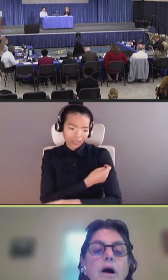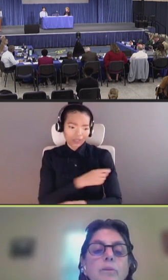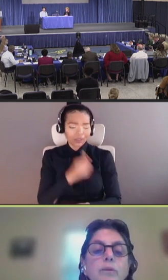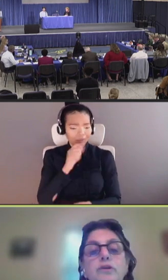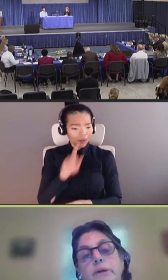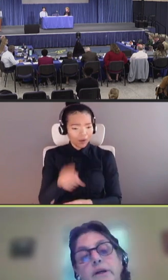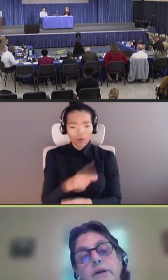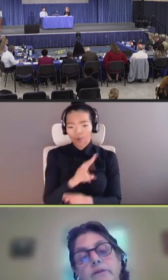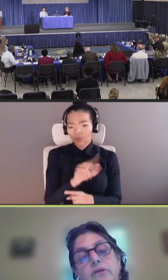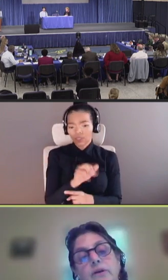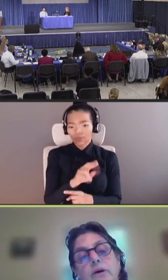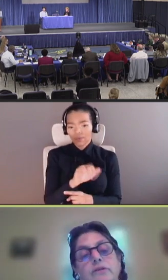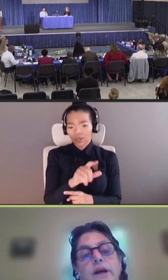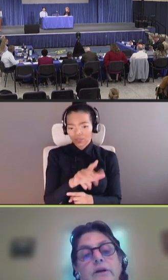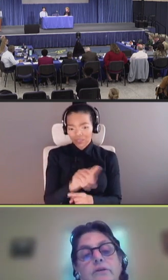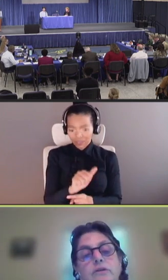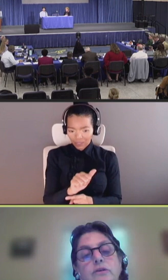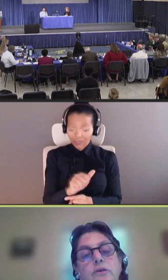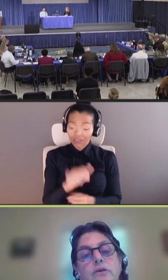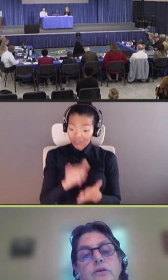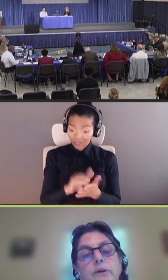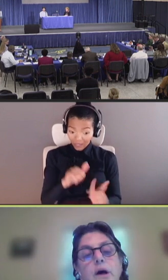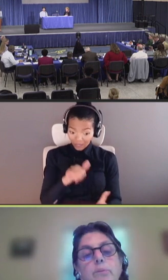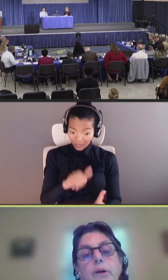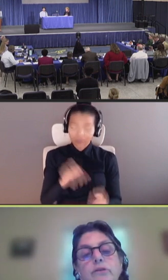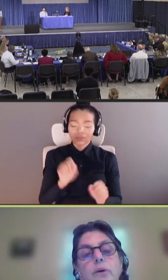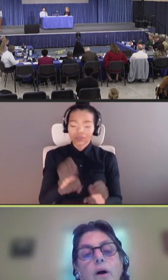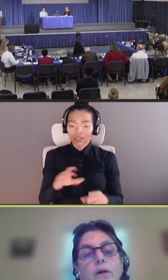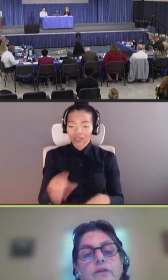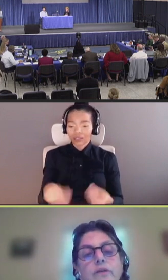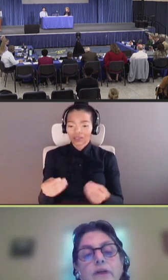which could be given to adults and to children, but also all the vaccines,